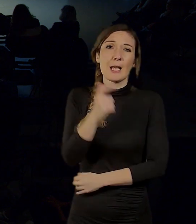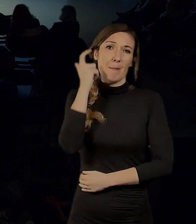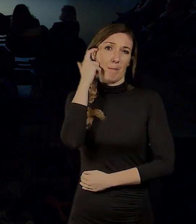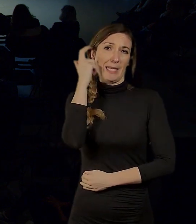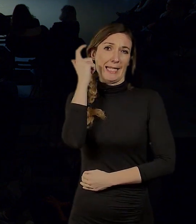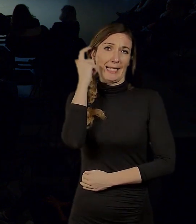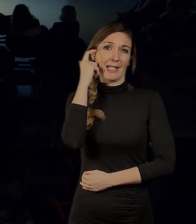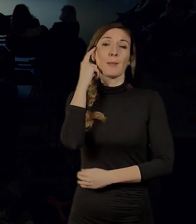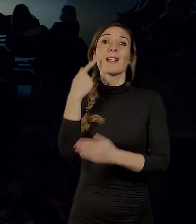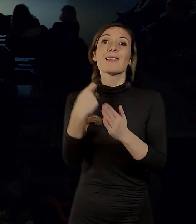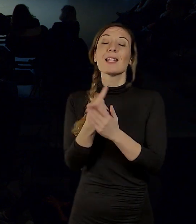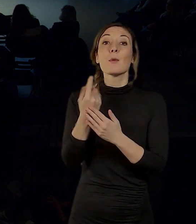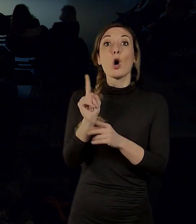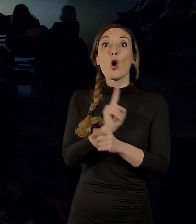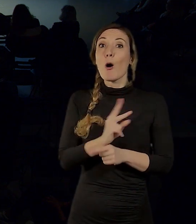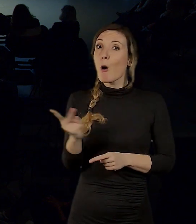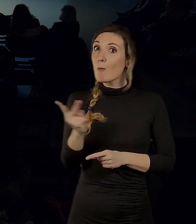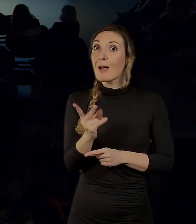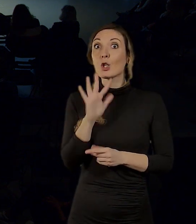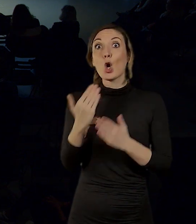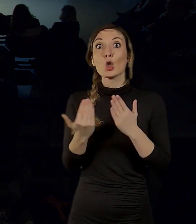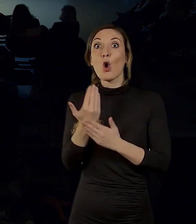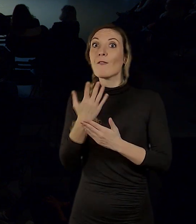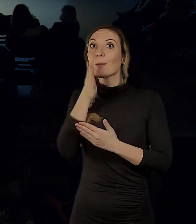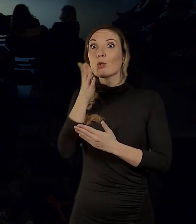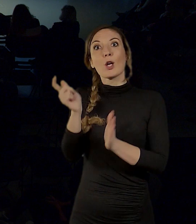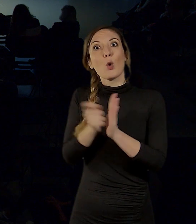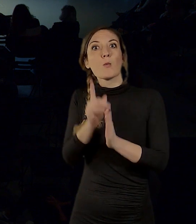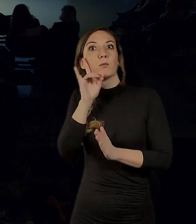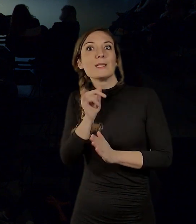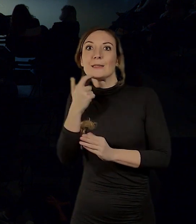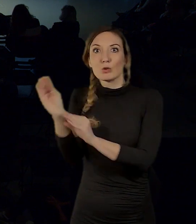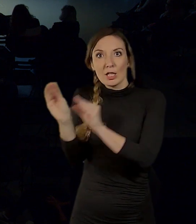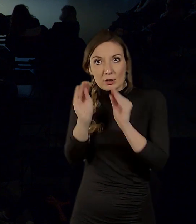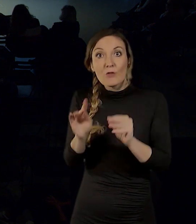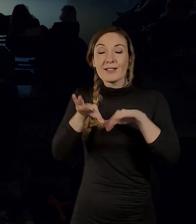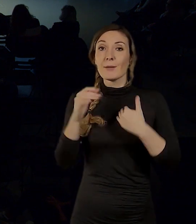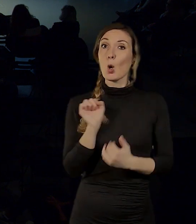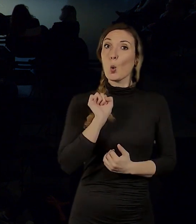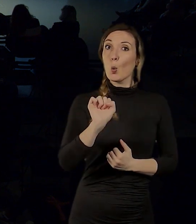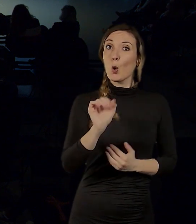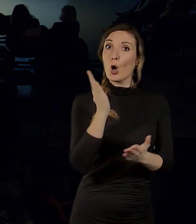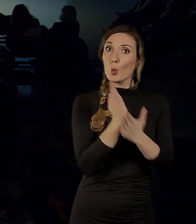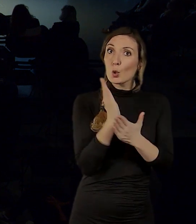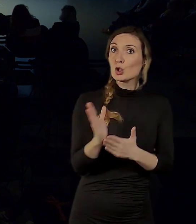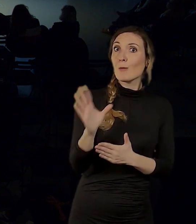And at the same time, all the needs of new people who will come here were thought of.